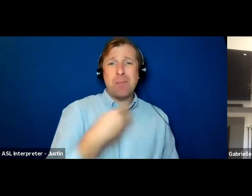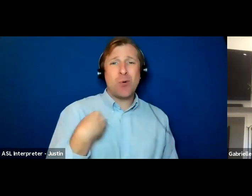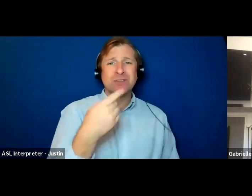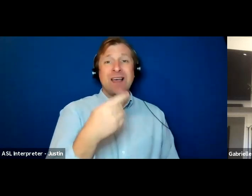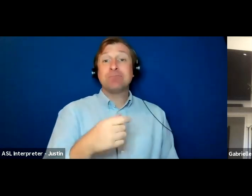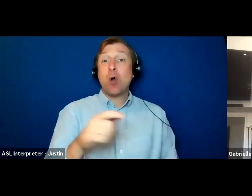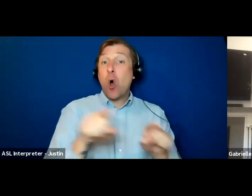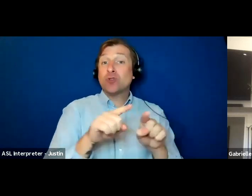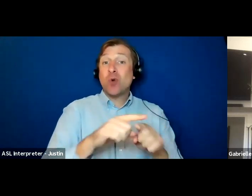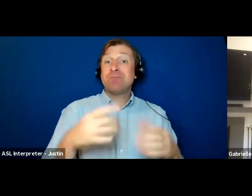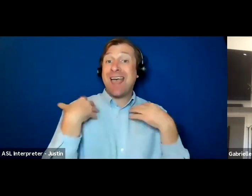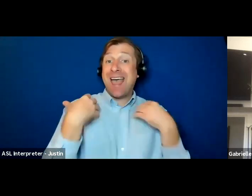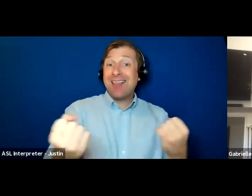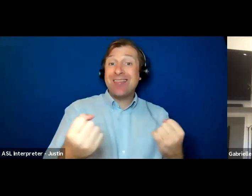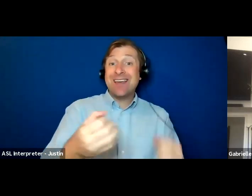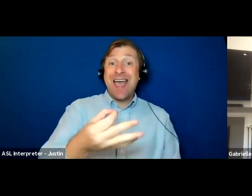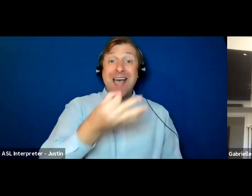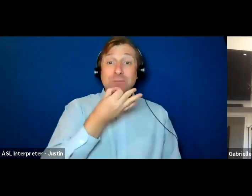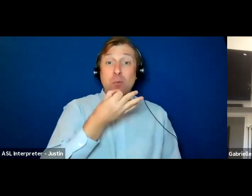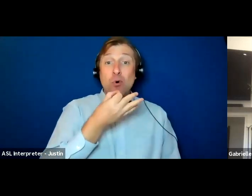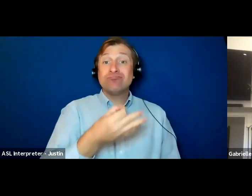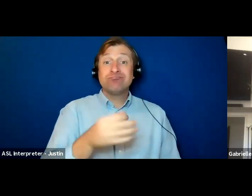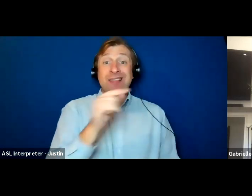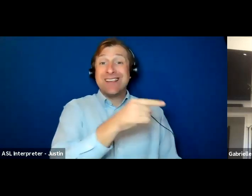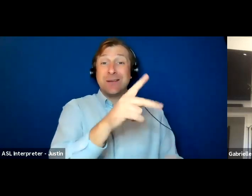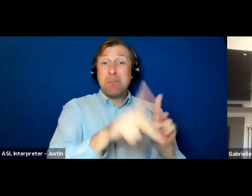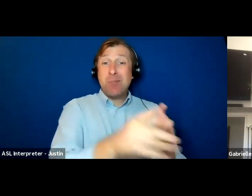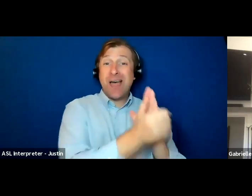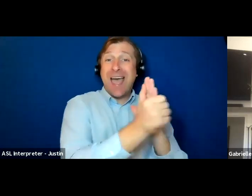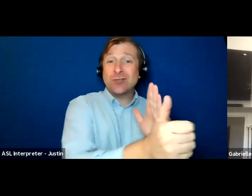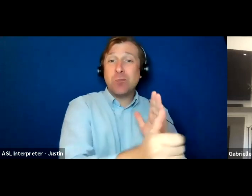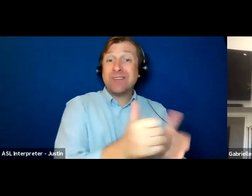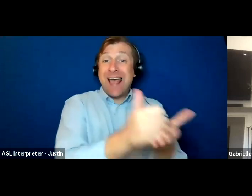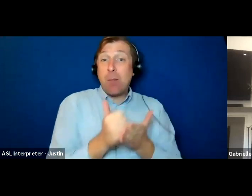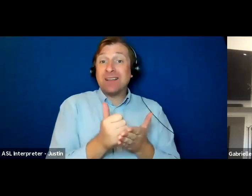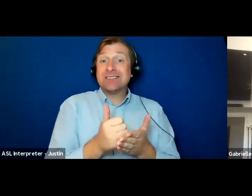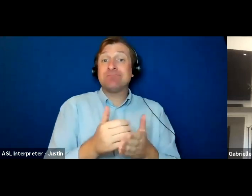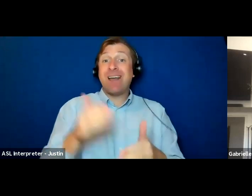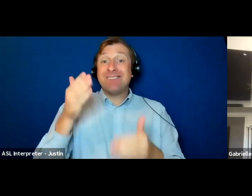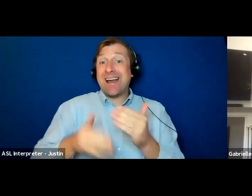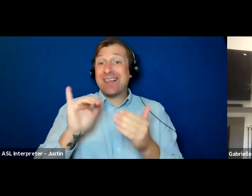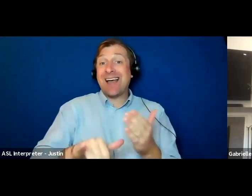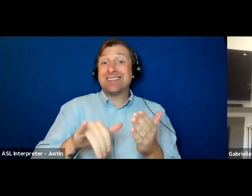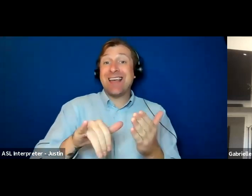and employers with whom we work to finalize this agreement. Again, it has been an experience like, unlike any other,